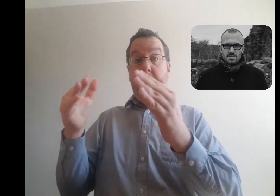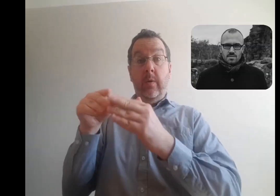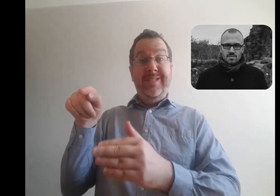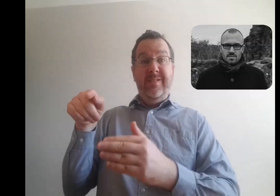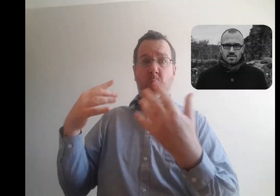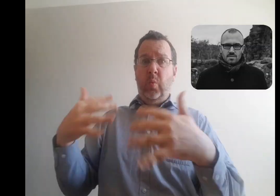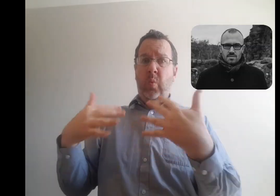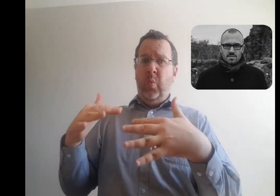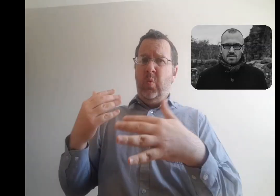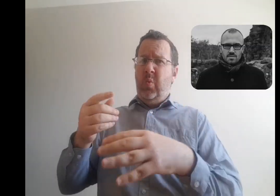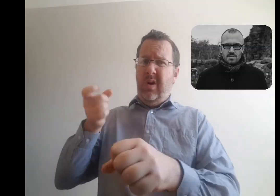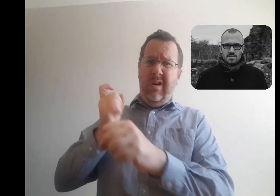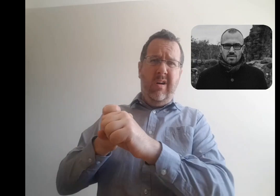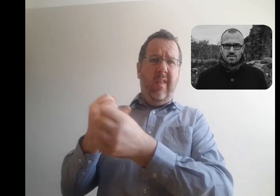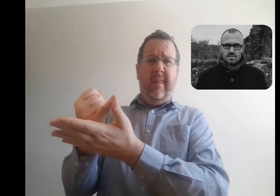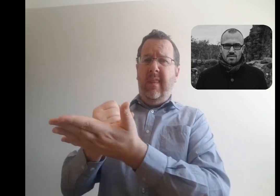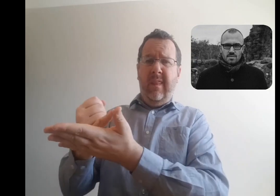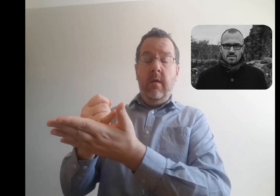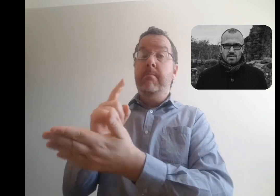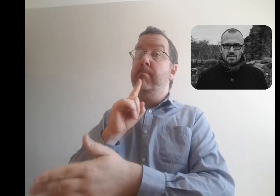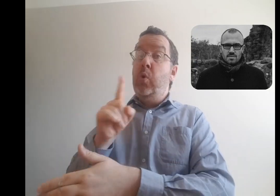However difficult the workhouse was, this paled in comparison to the experience deaf people faced